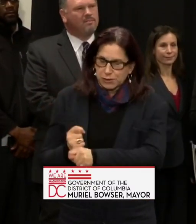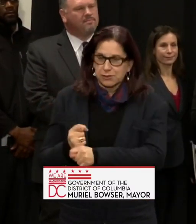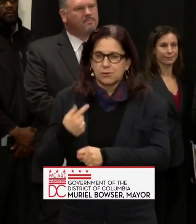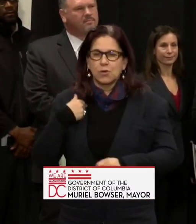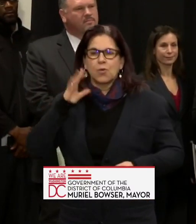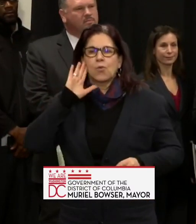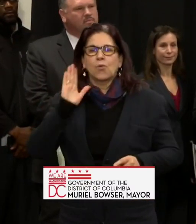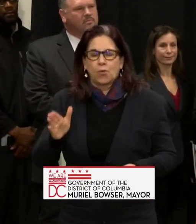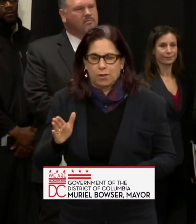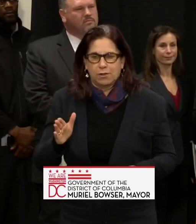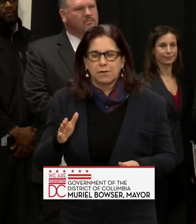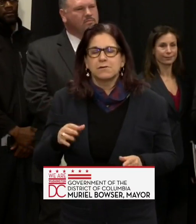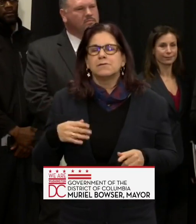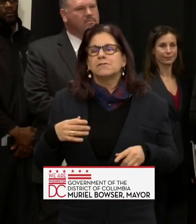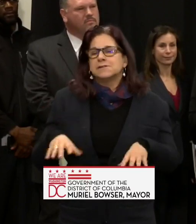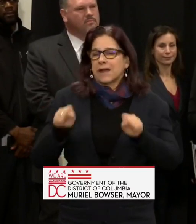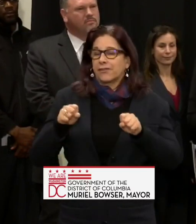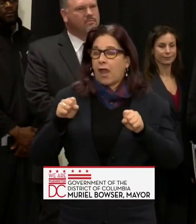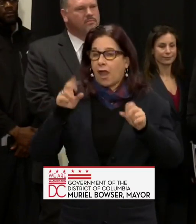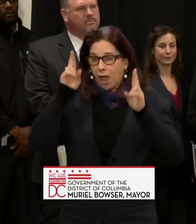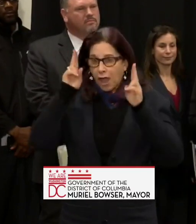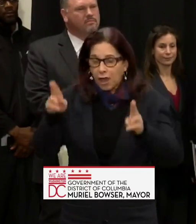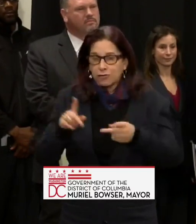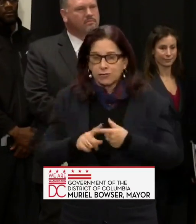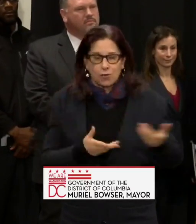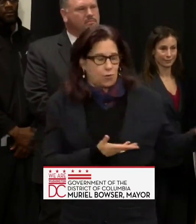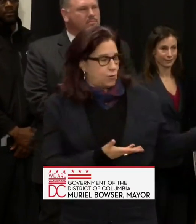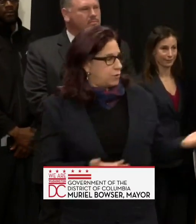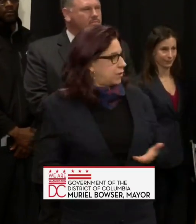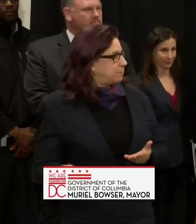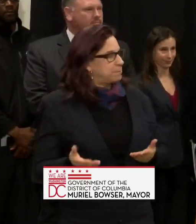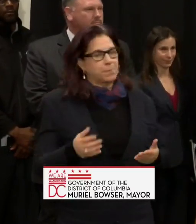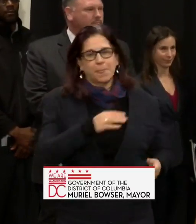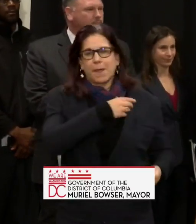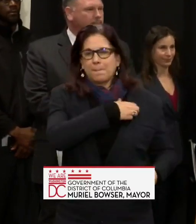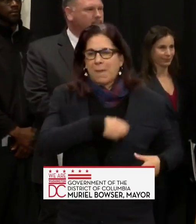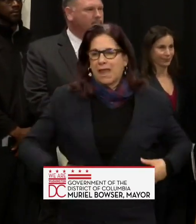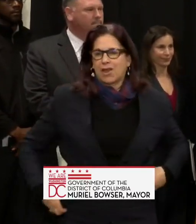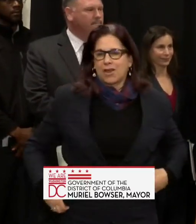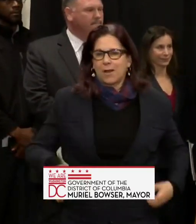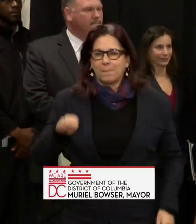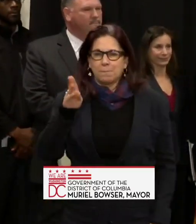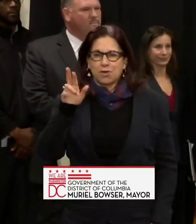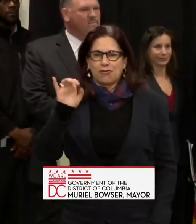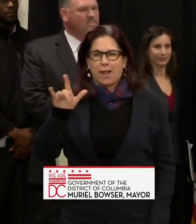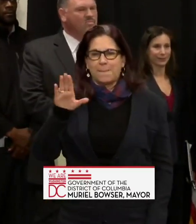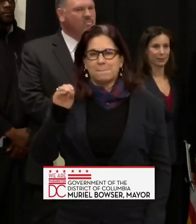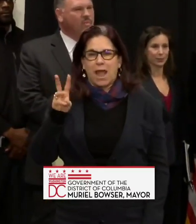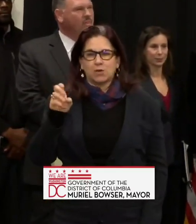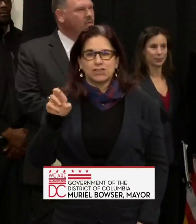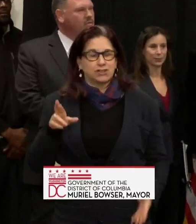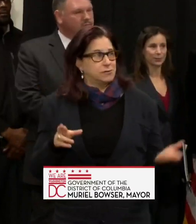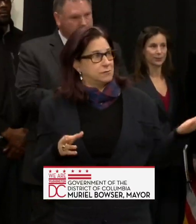WELCOME MAYOR MURIEL BOWSER. >> MAYOR: THANK YOU.